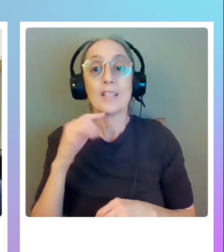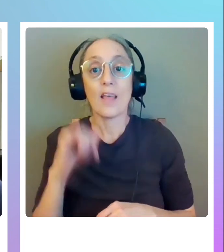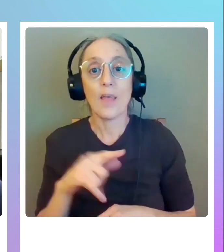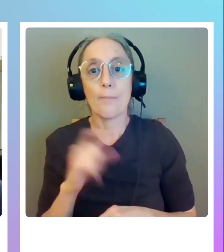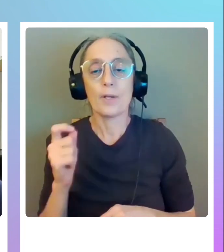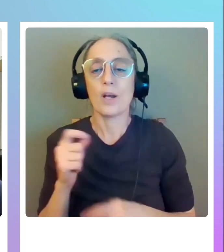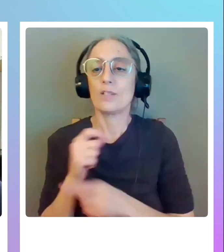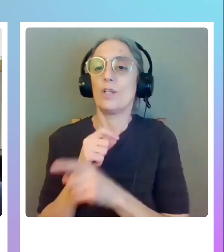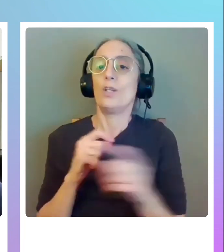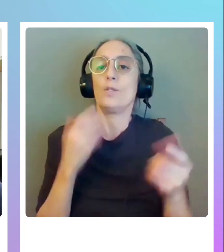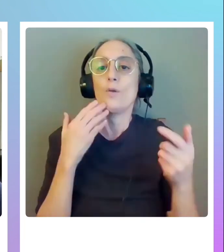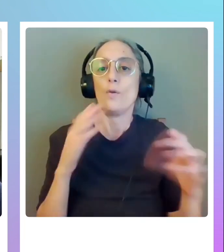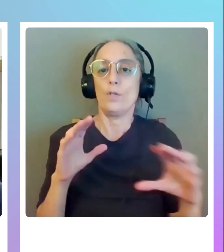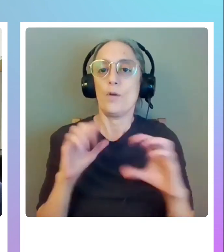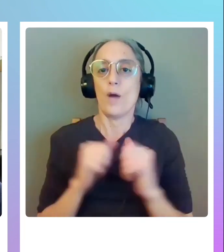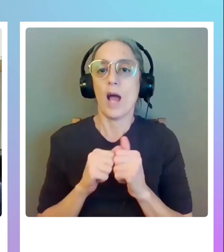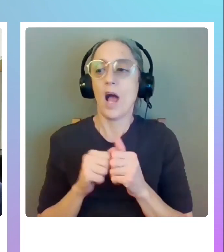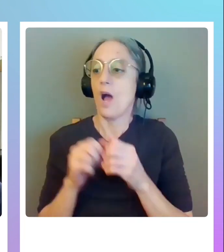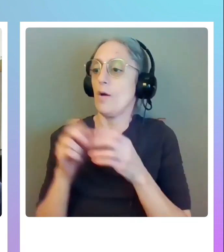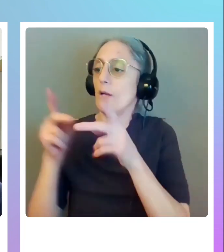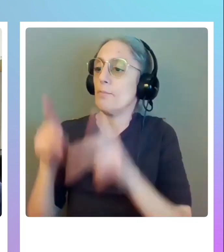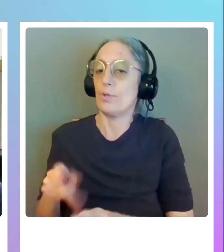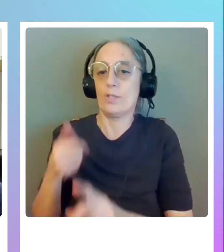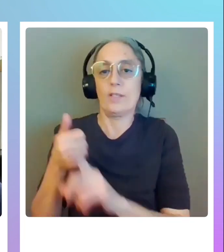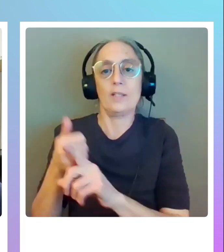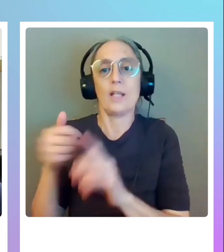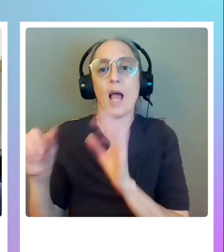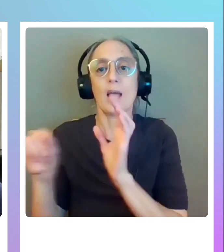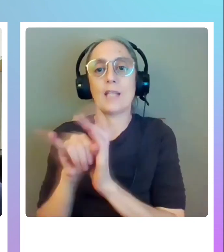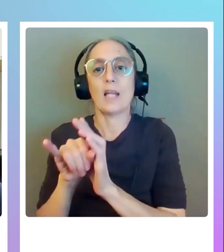how someone identifies, like for example,